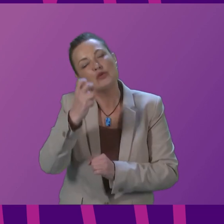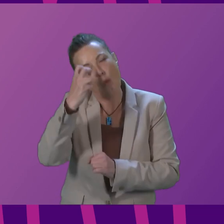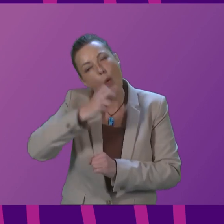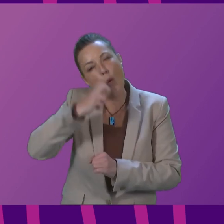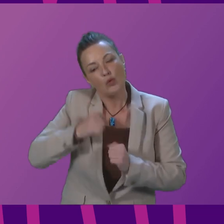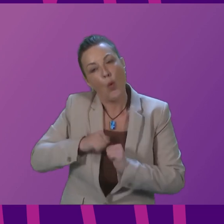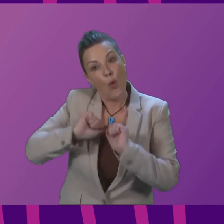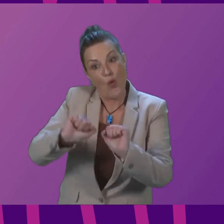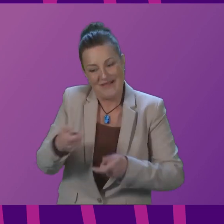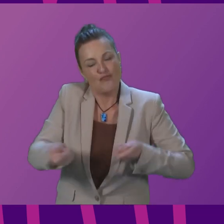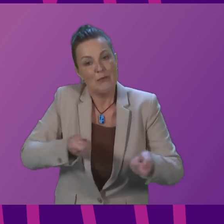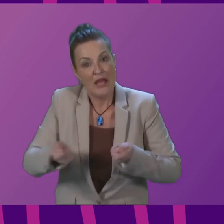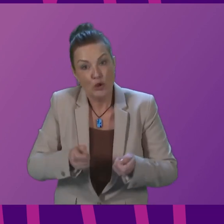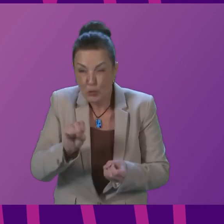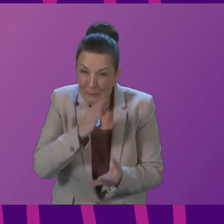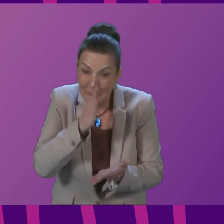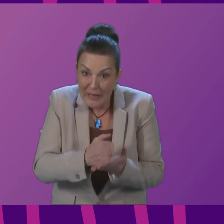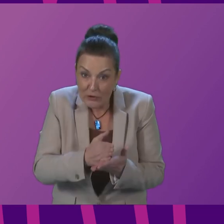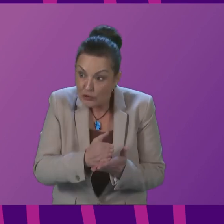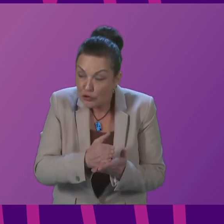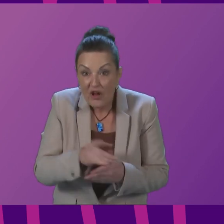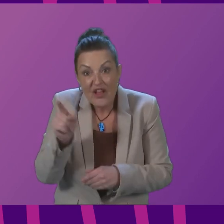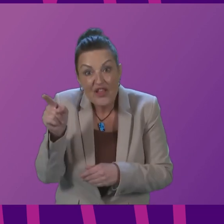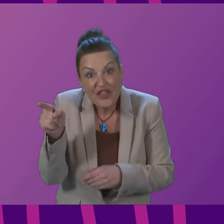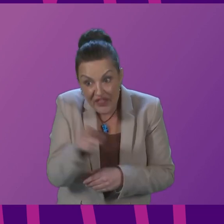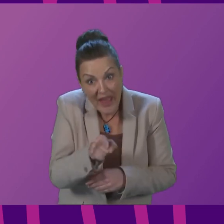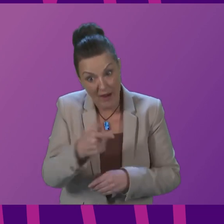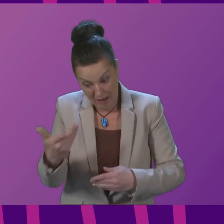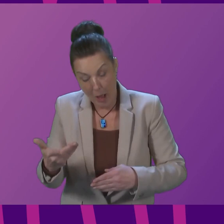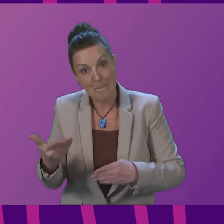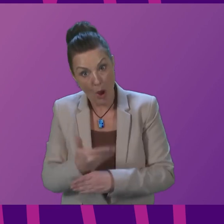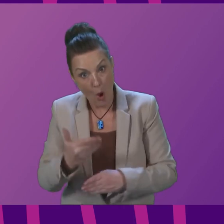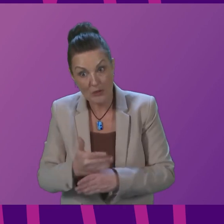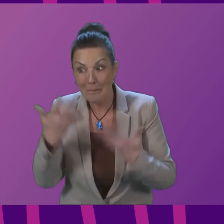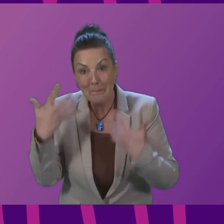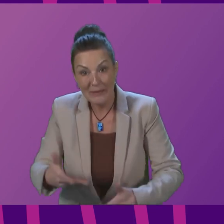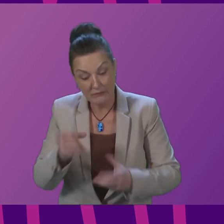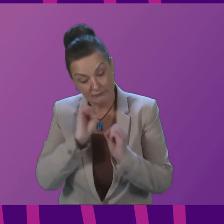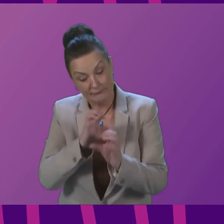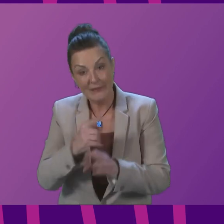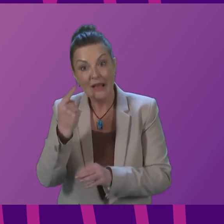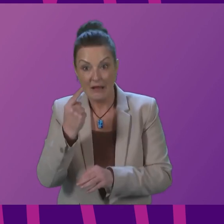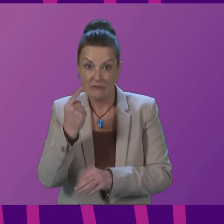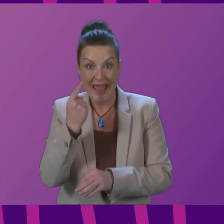to secure the release of FMEL’s employees, who gave evidence to the inquiry, from their